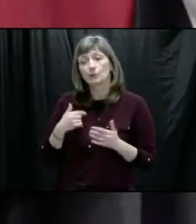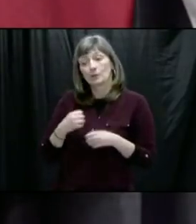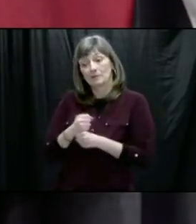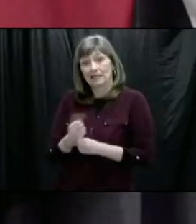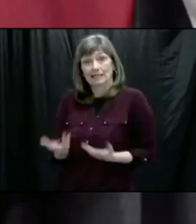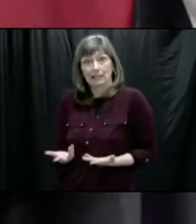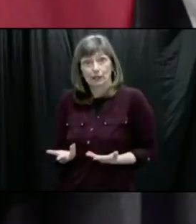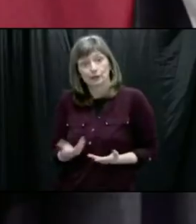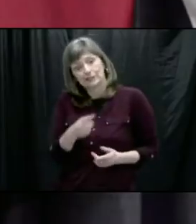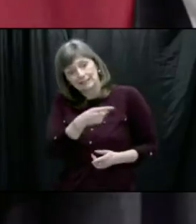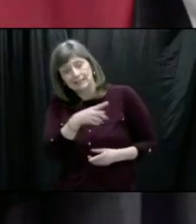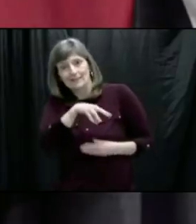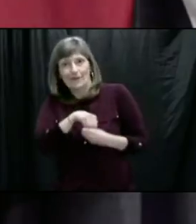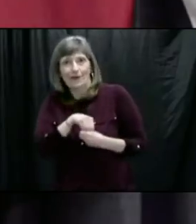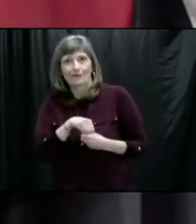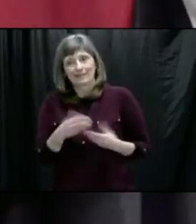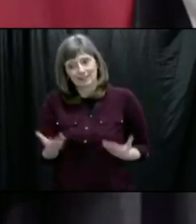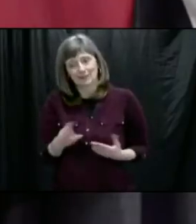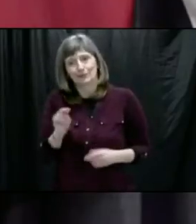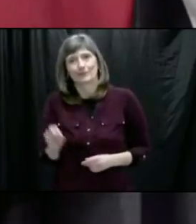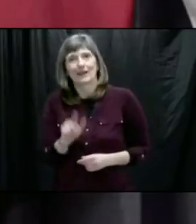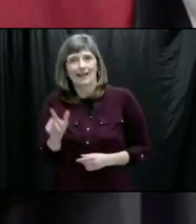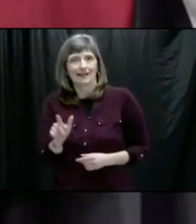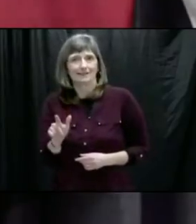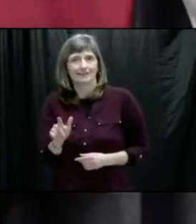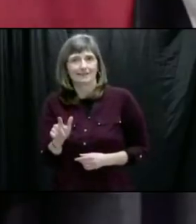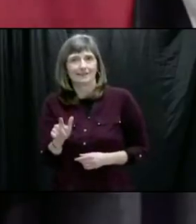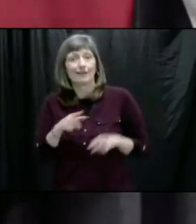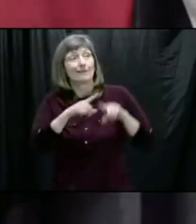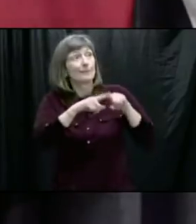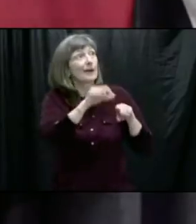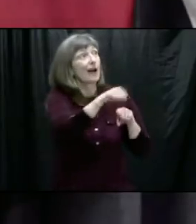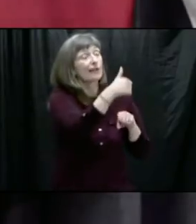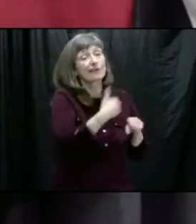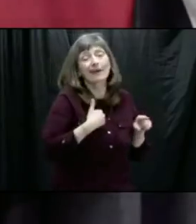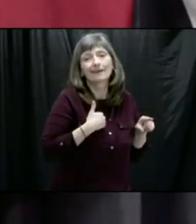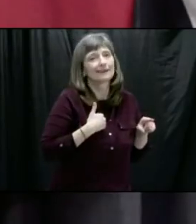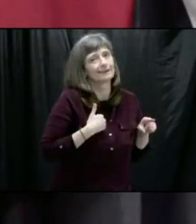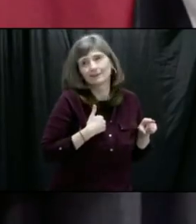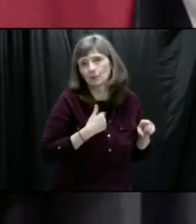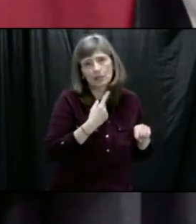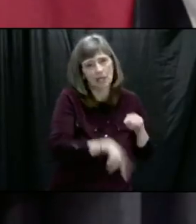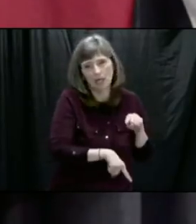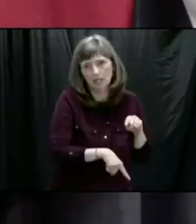IT'S A GUIDE BUT IT'S A MADE IN NEWFOUNDLAND AND LABRADOR GUIDE.